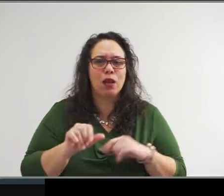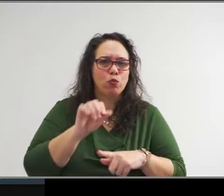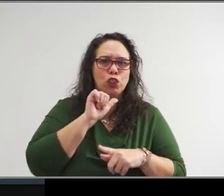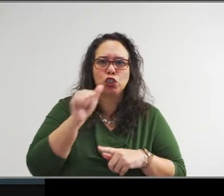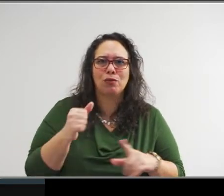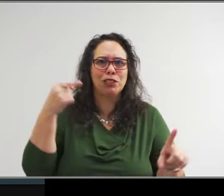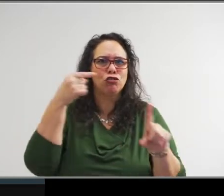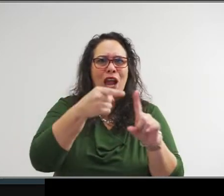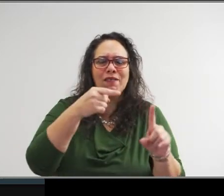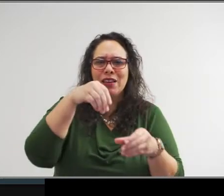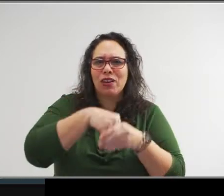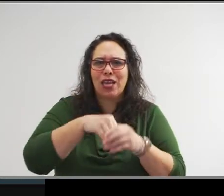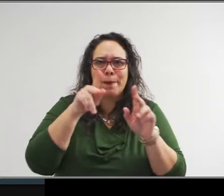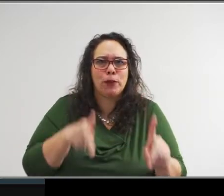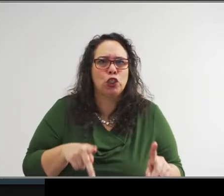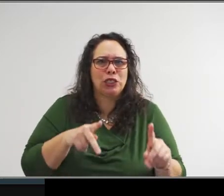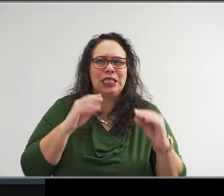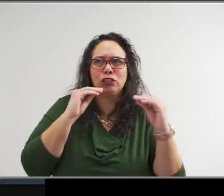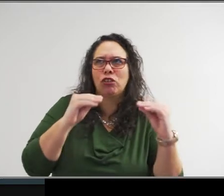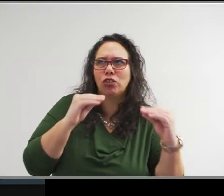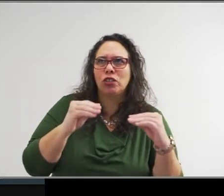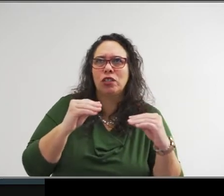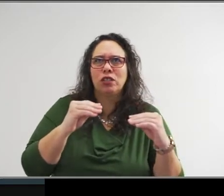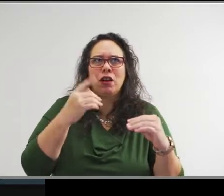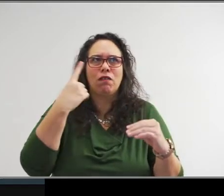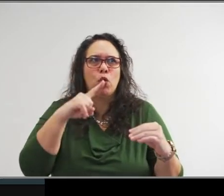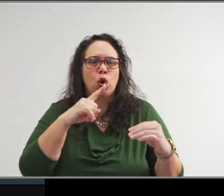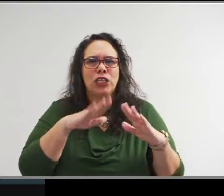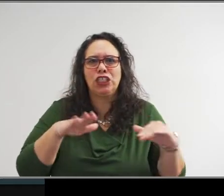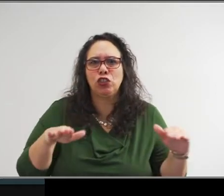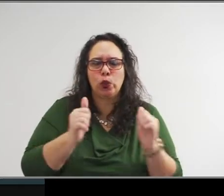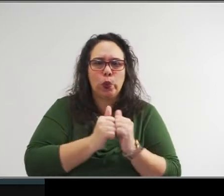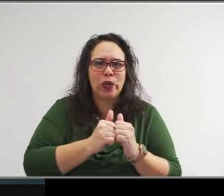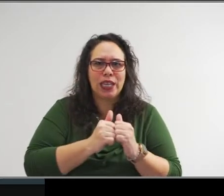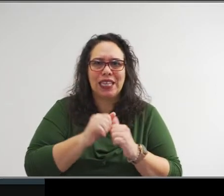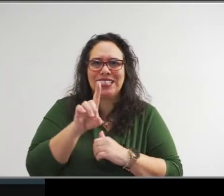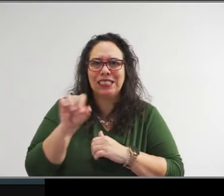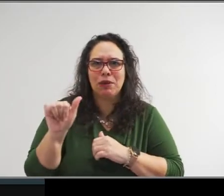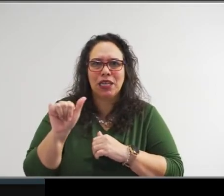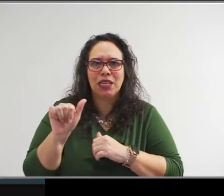for in-person instruction for children with disabilities. Like it's all right.